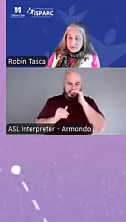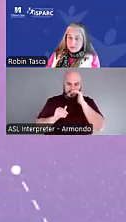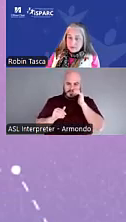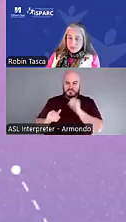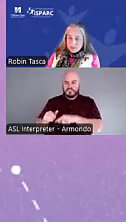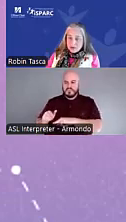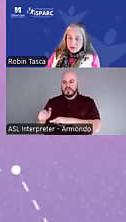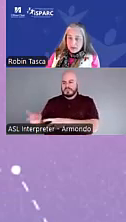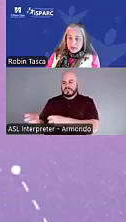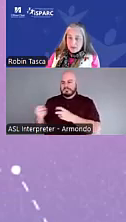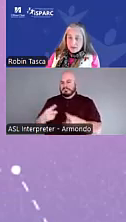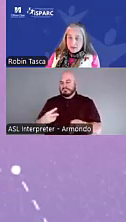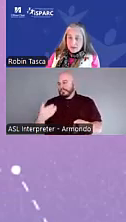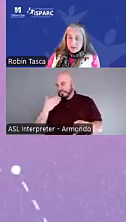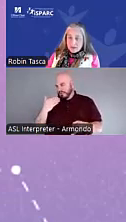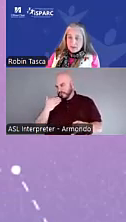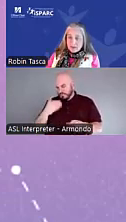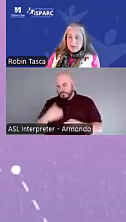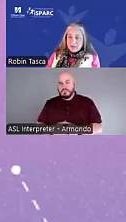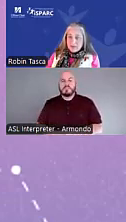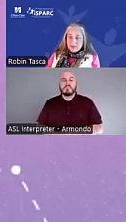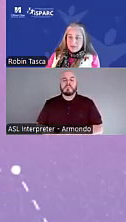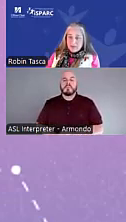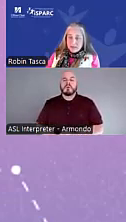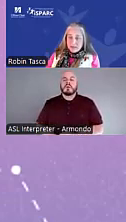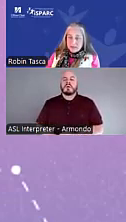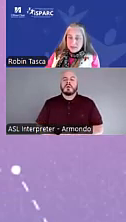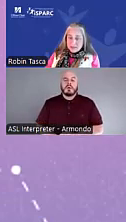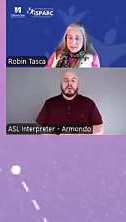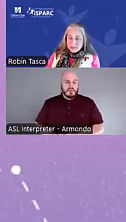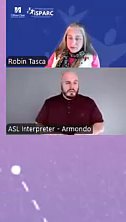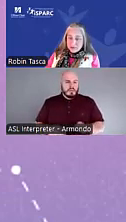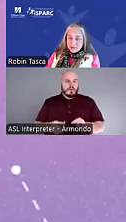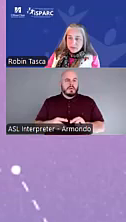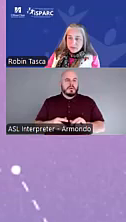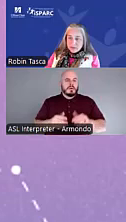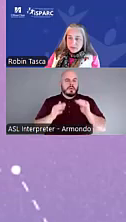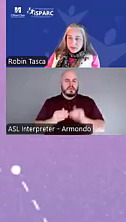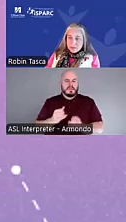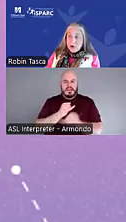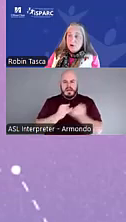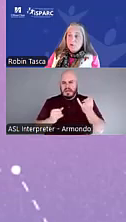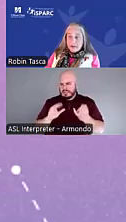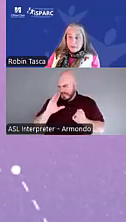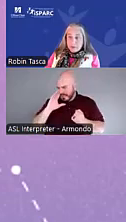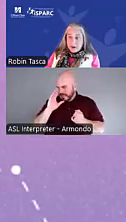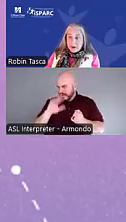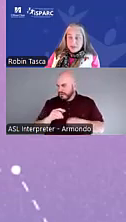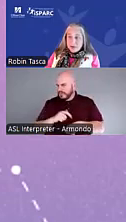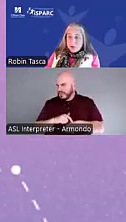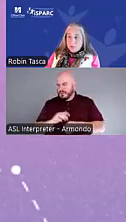So thank you very much on that. And then the last thing-- because I know that there is time-- written products.